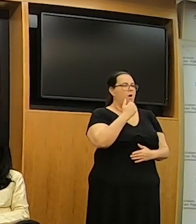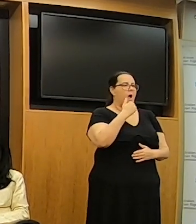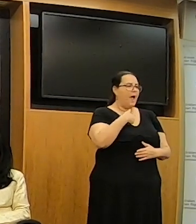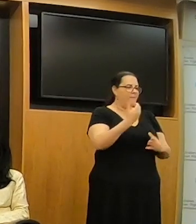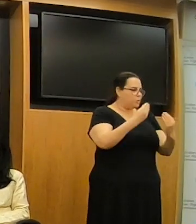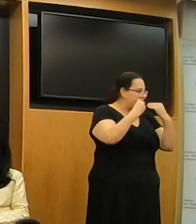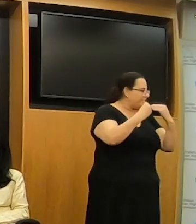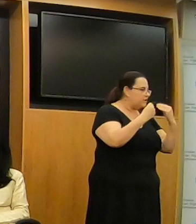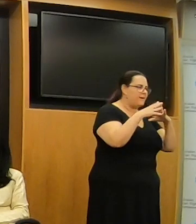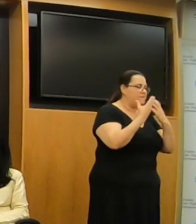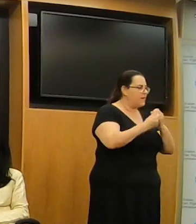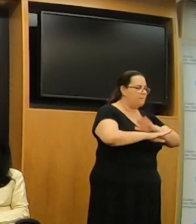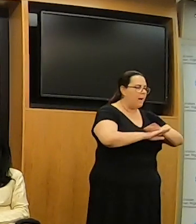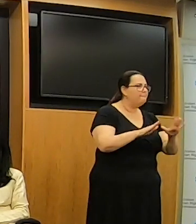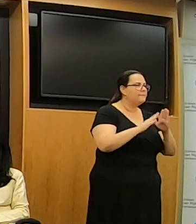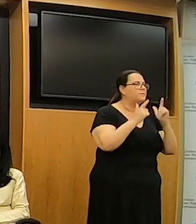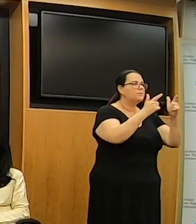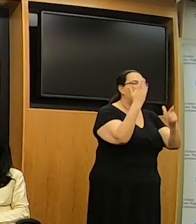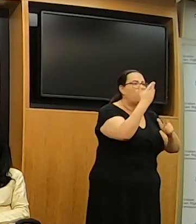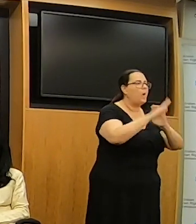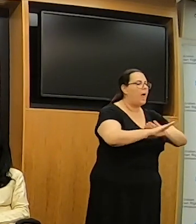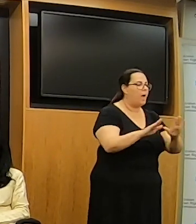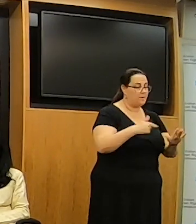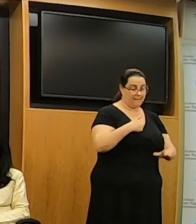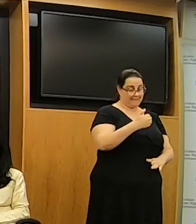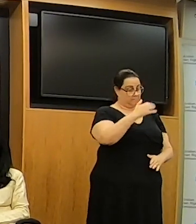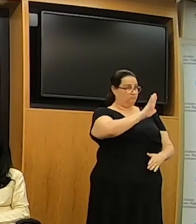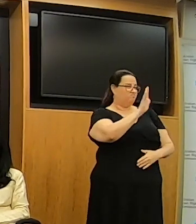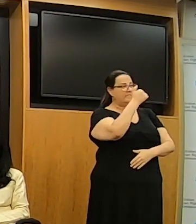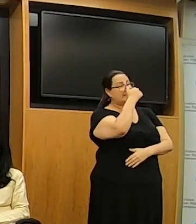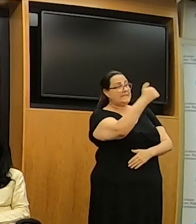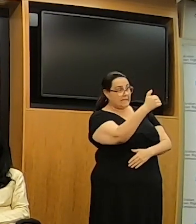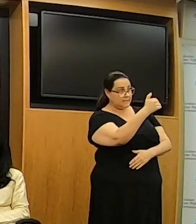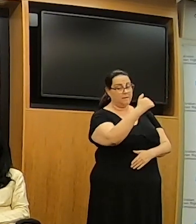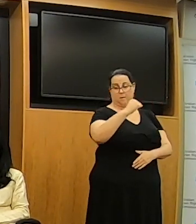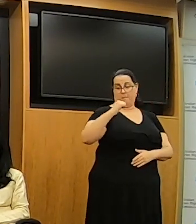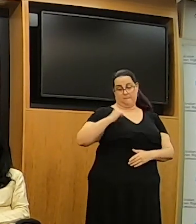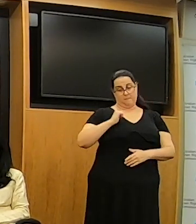First, when I was about six, my sister taught me